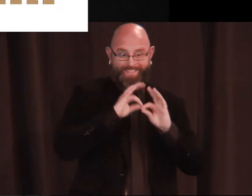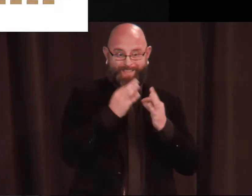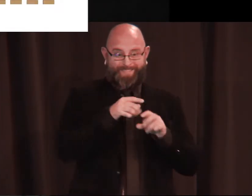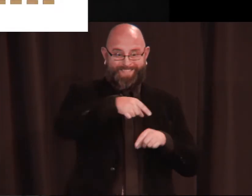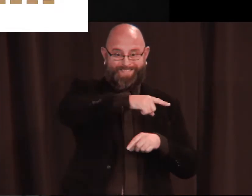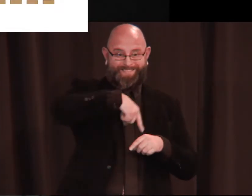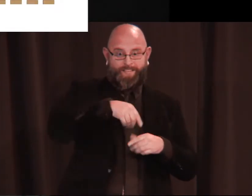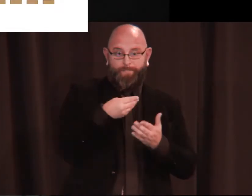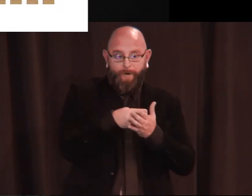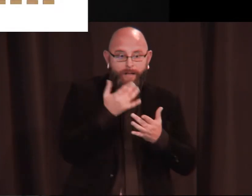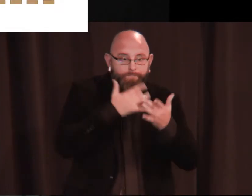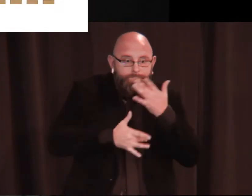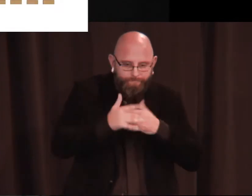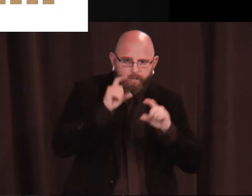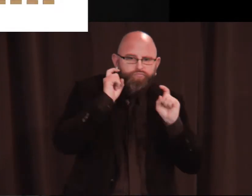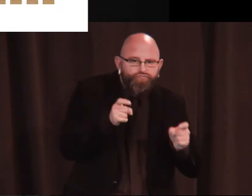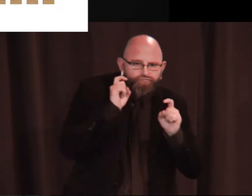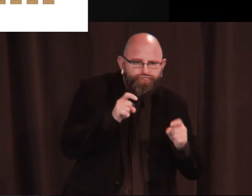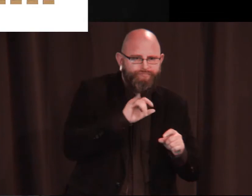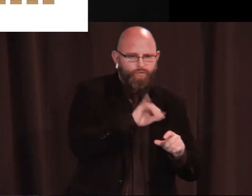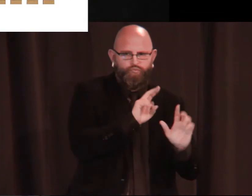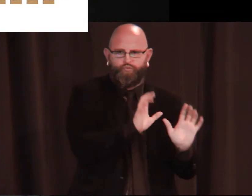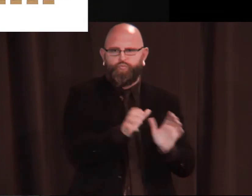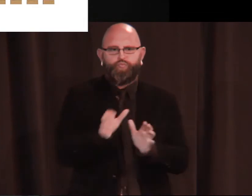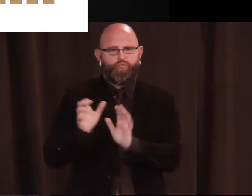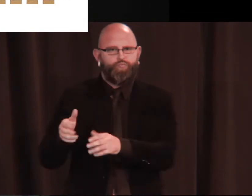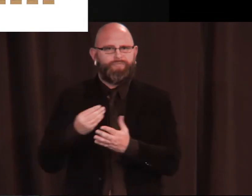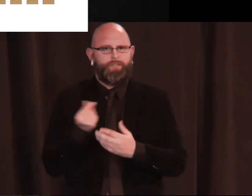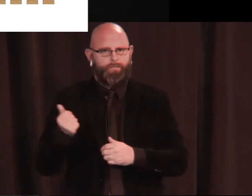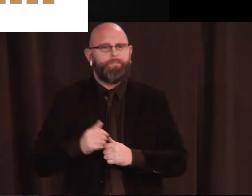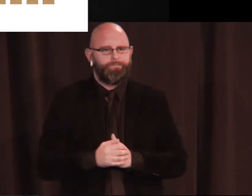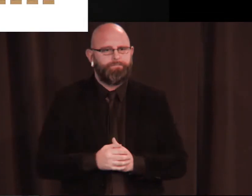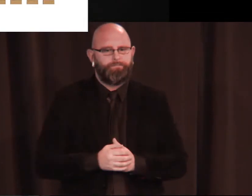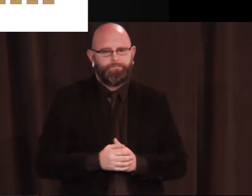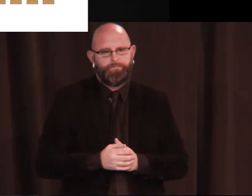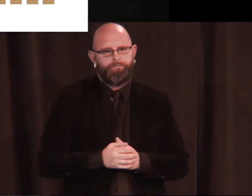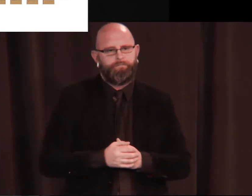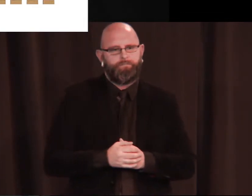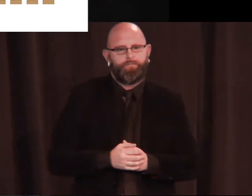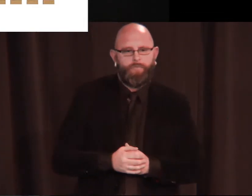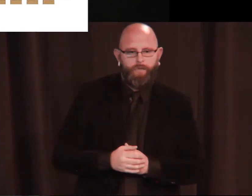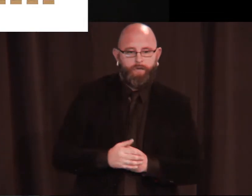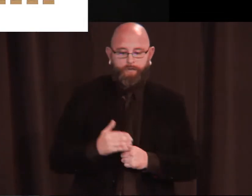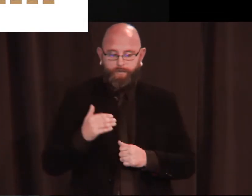So, next question, -- so this is question number 5 on your card.